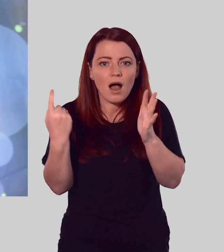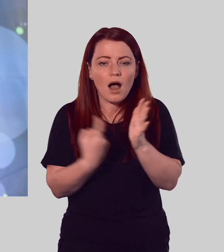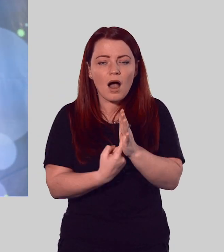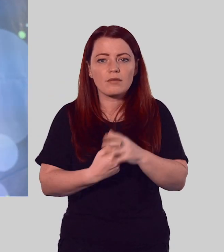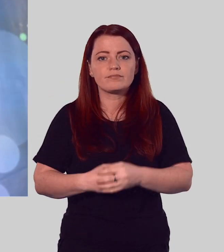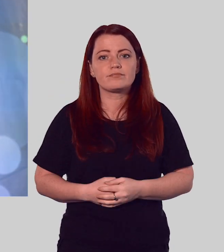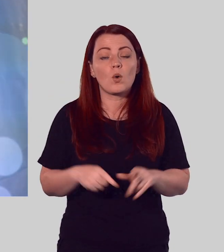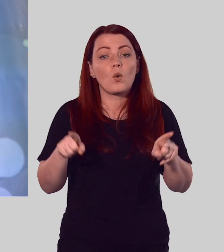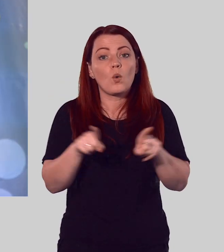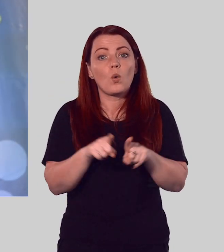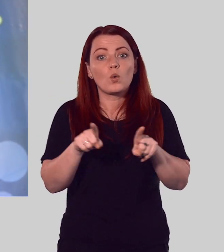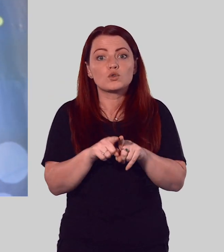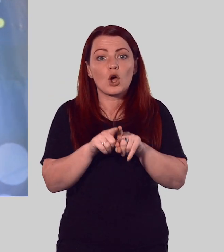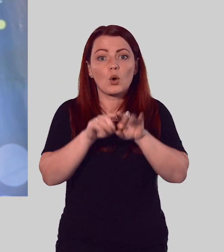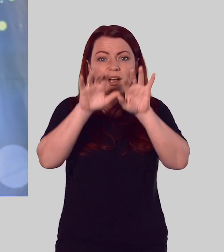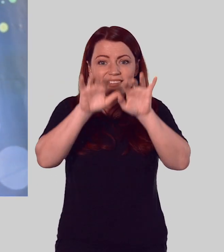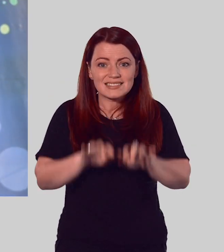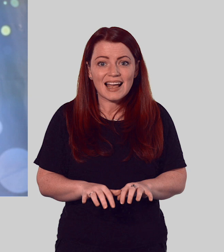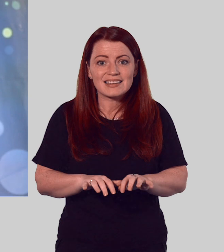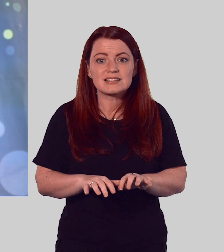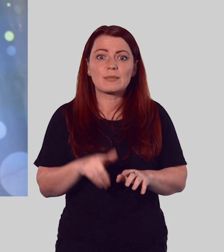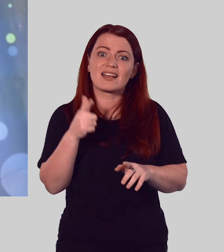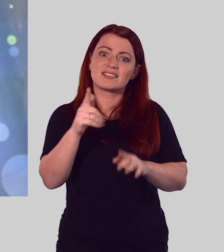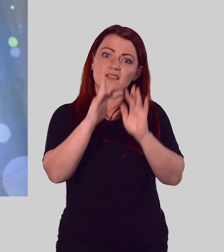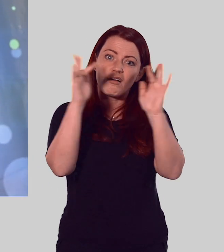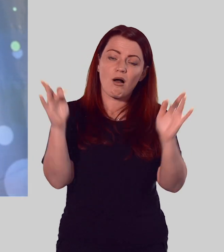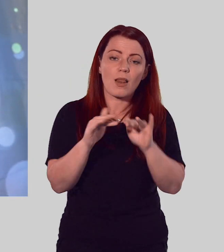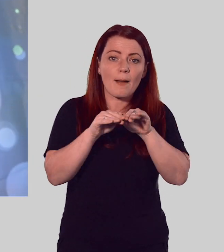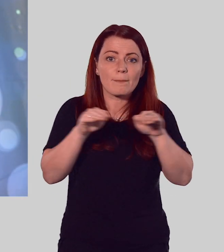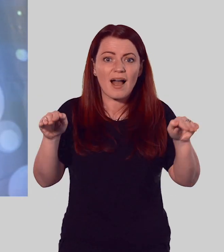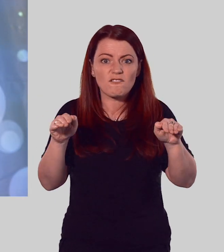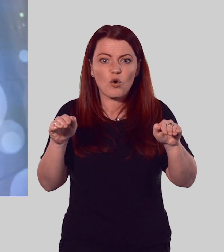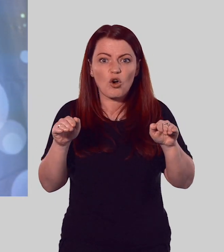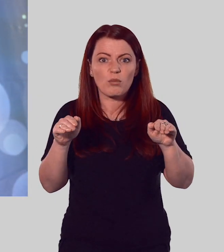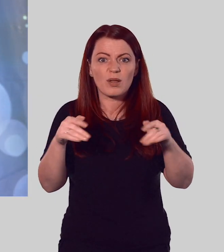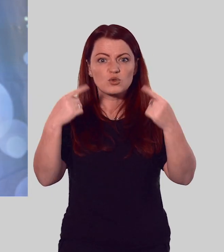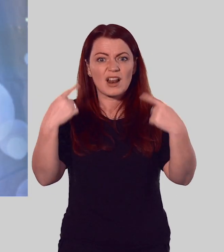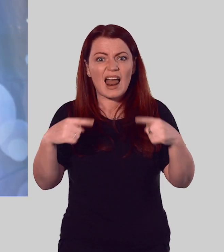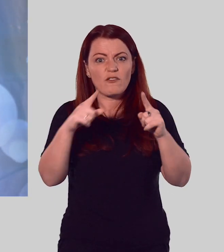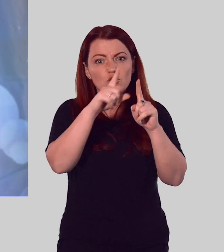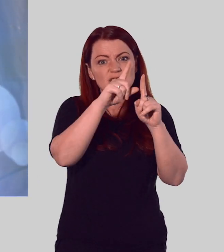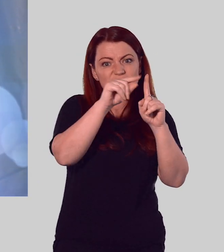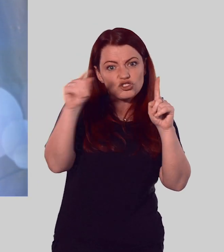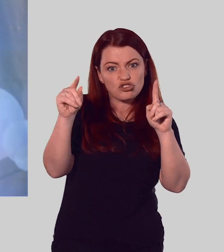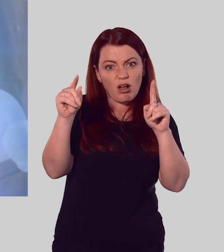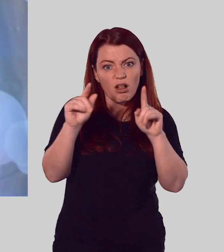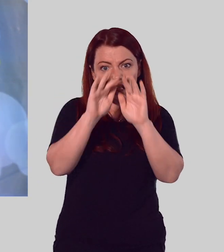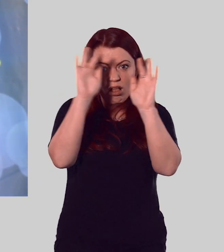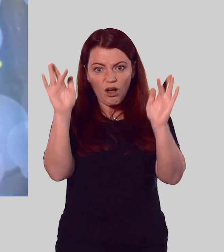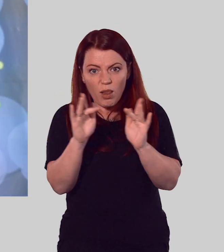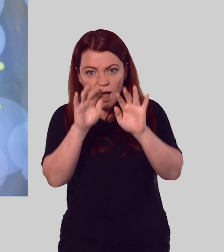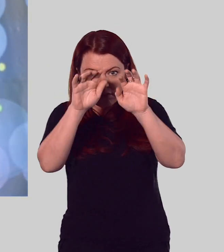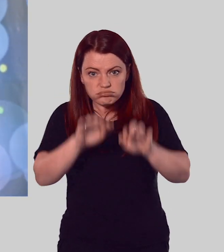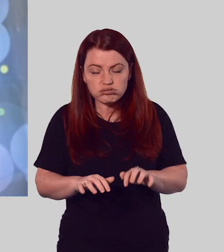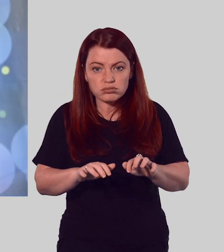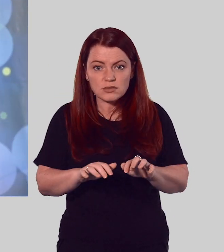that allow for digital co-drafting, these include Etherpad which is a way for groups to all work together on documents